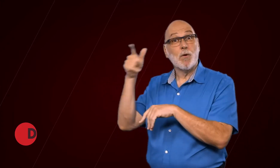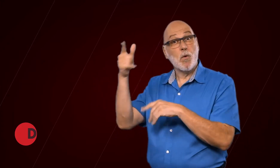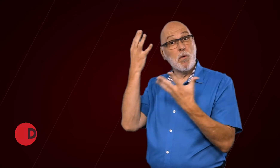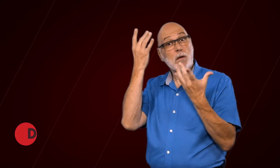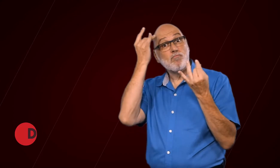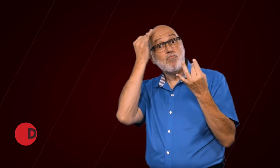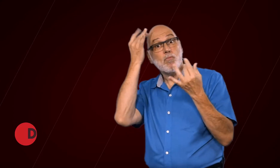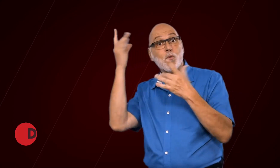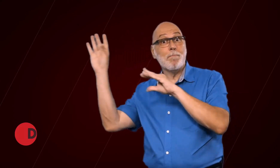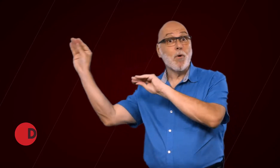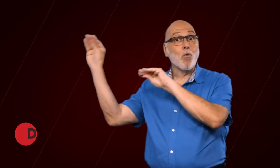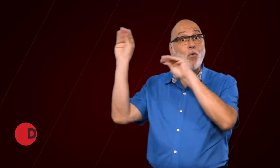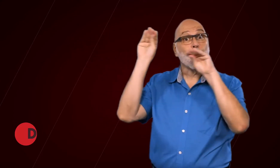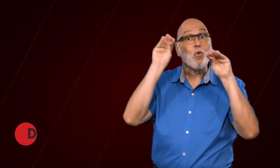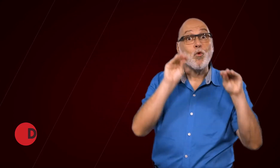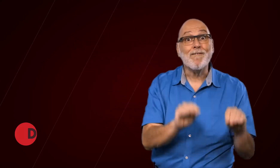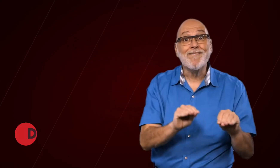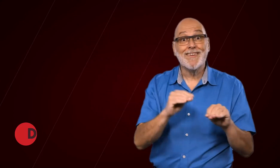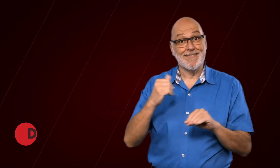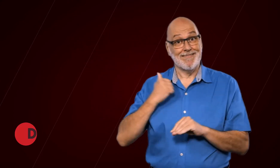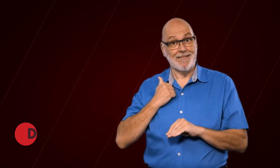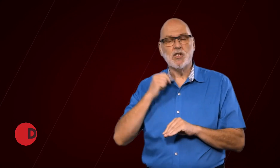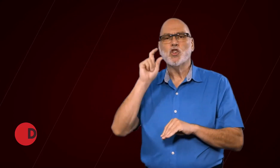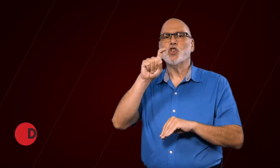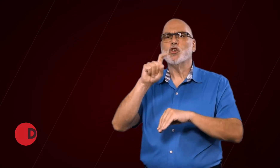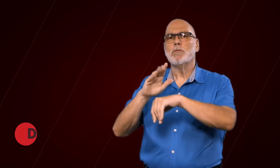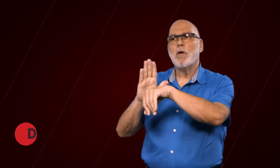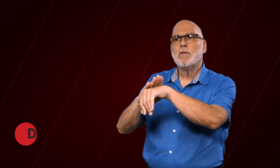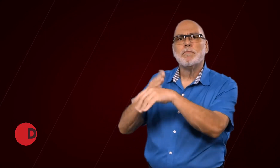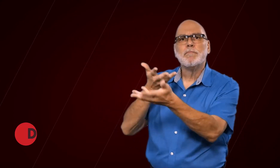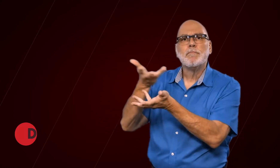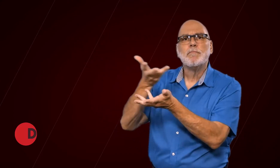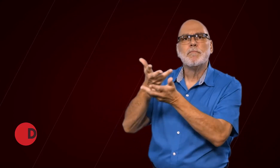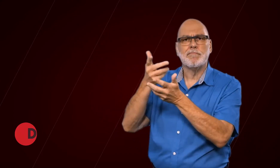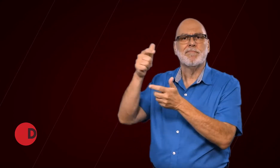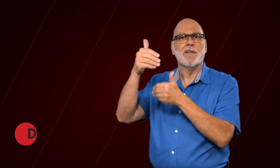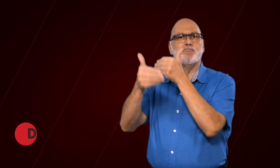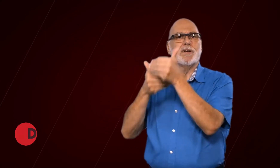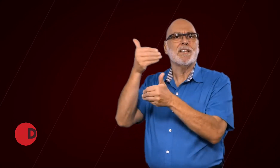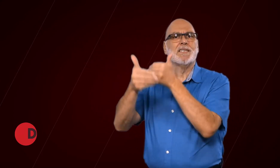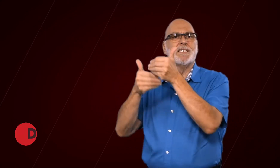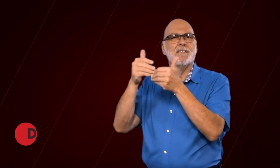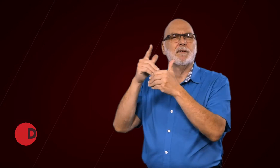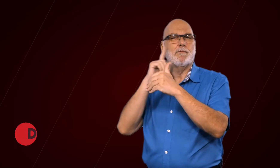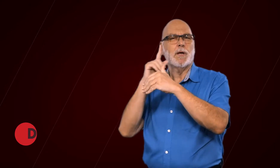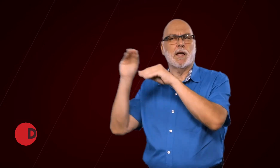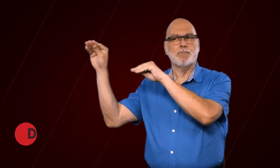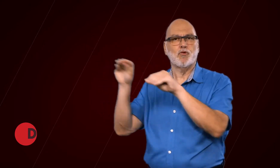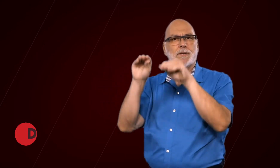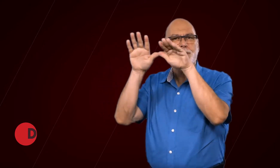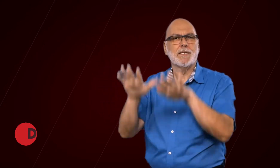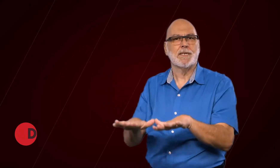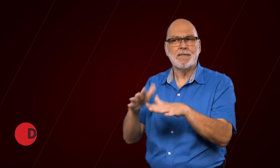who are considering moving to Canada should consult as procedures for each